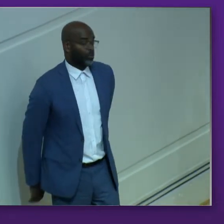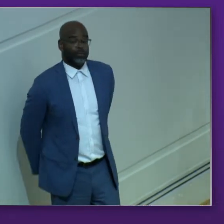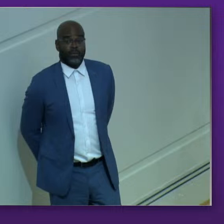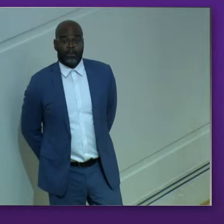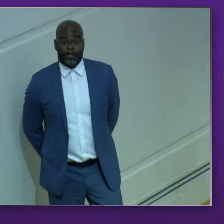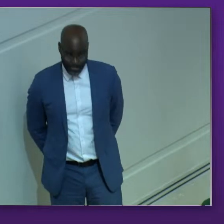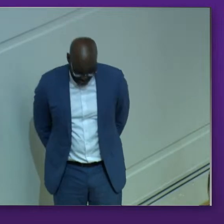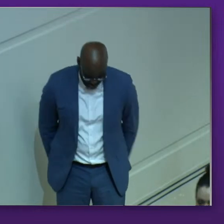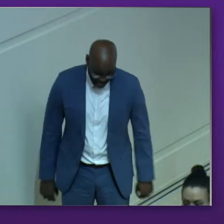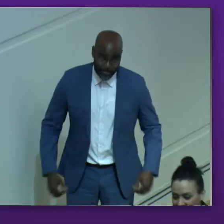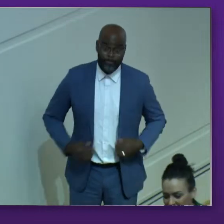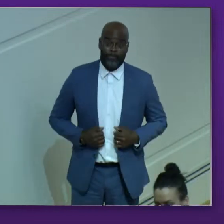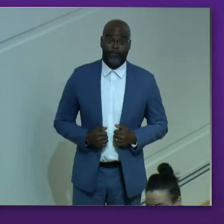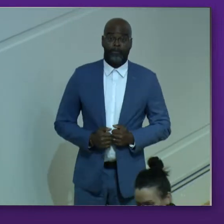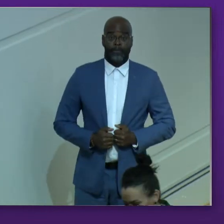AND FISCAL SERVICES.